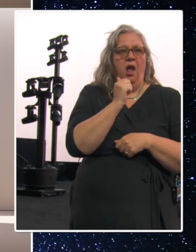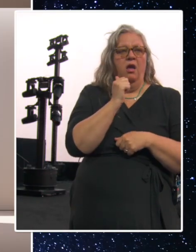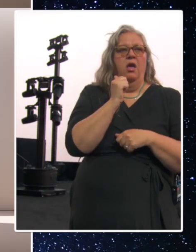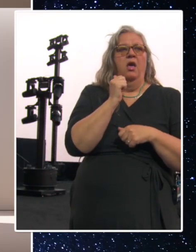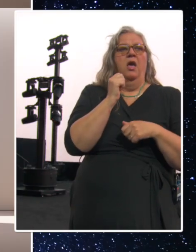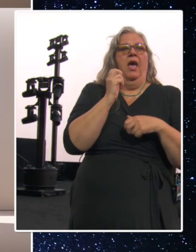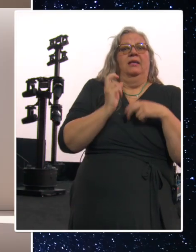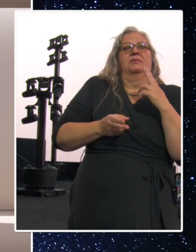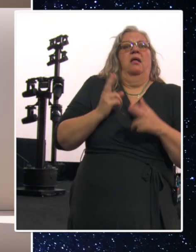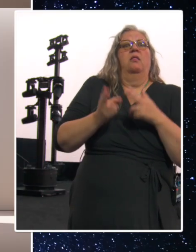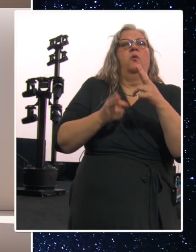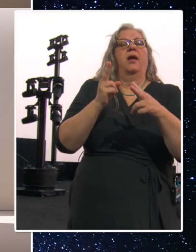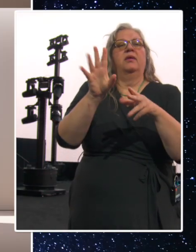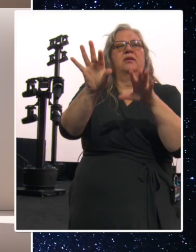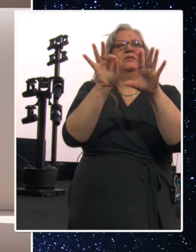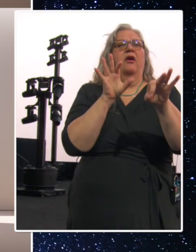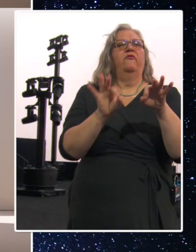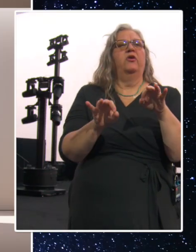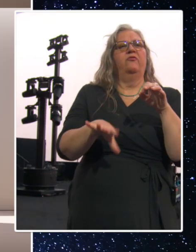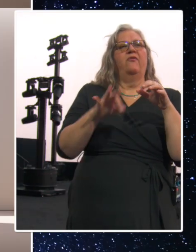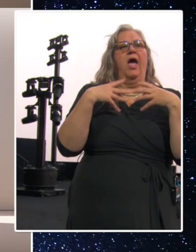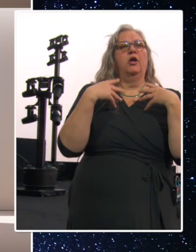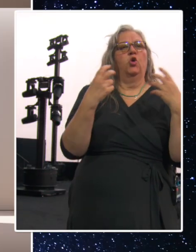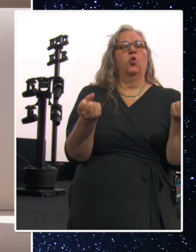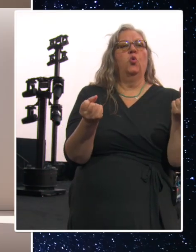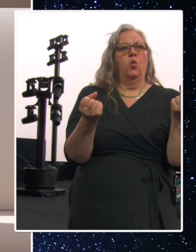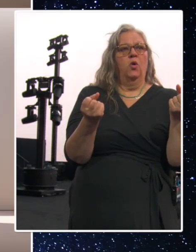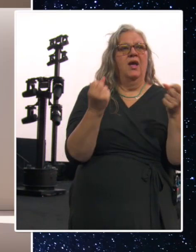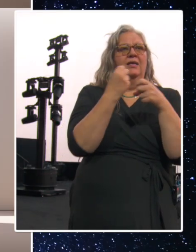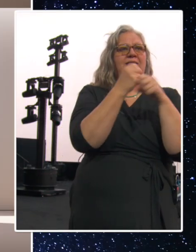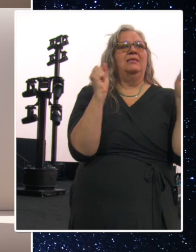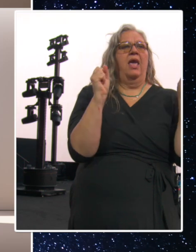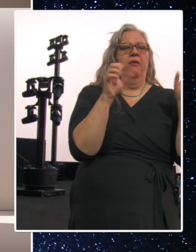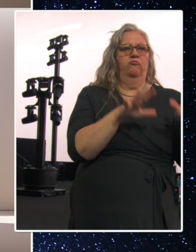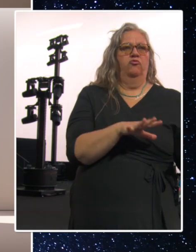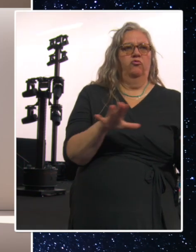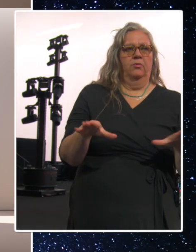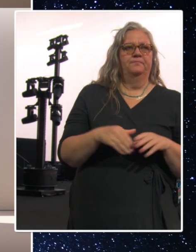accelerating discovery to find cures and save children.